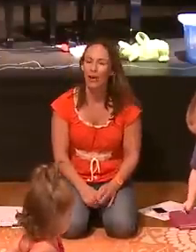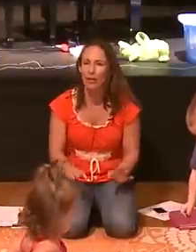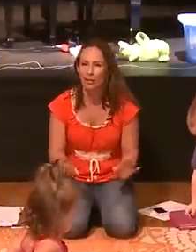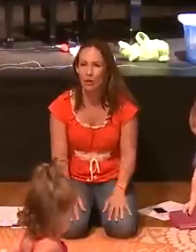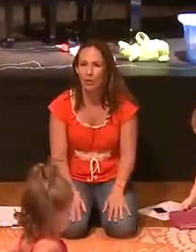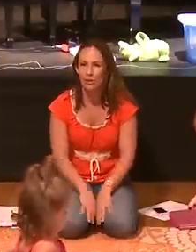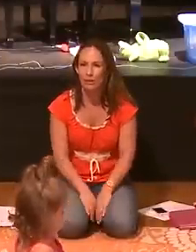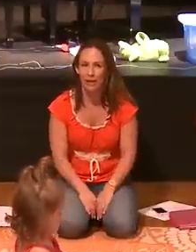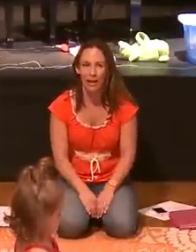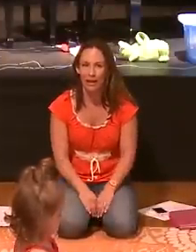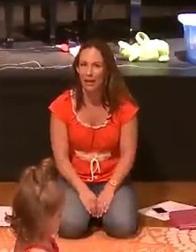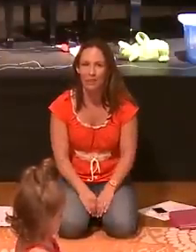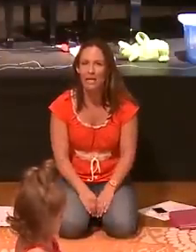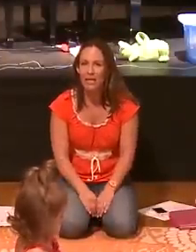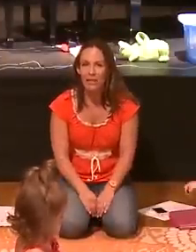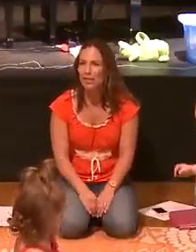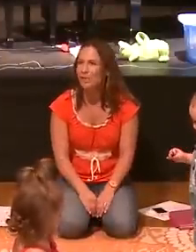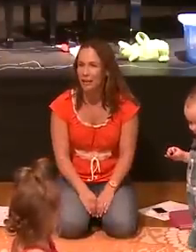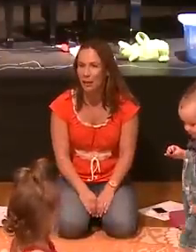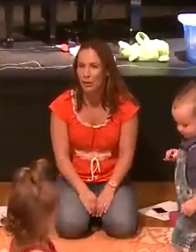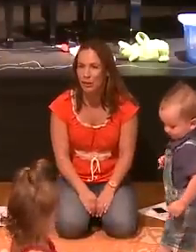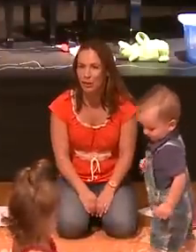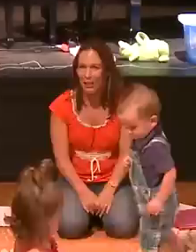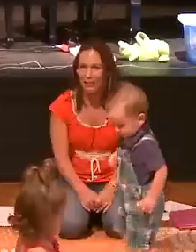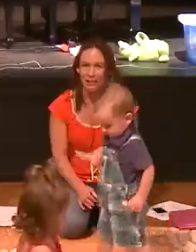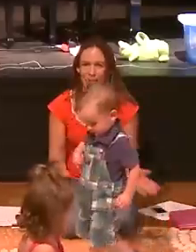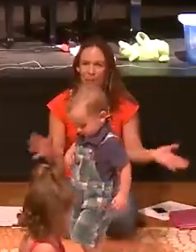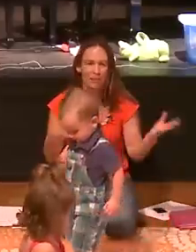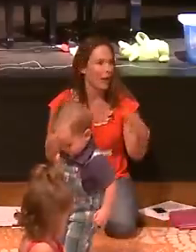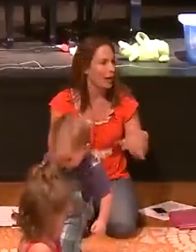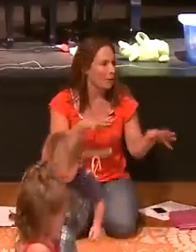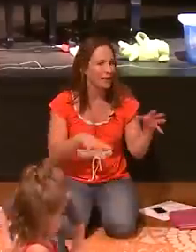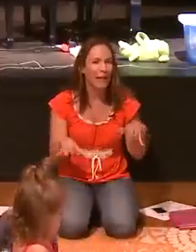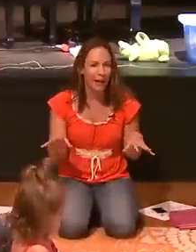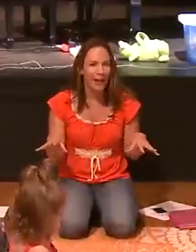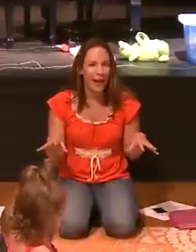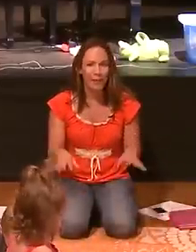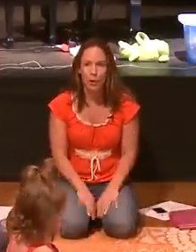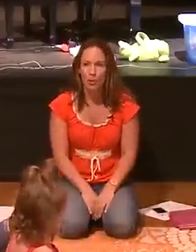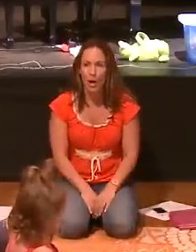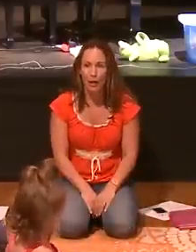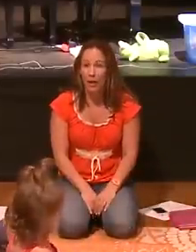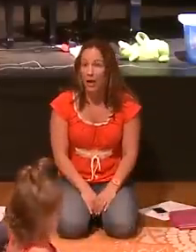I called the local pre-school and said, hey, can I come teach some sign language to your kids because they were kids that hung out with Leah at the local park.